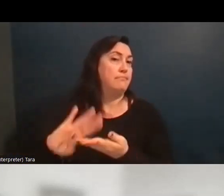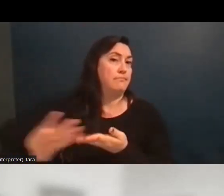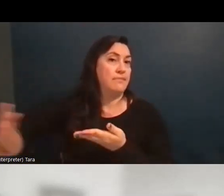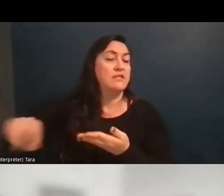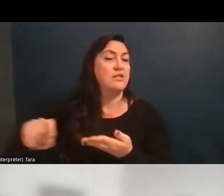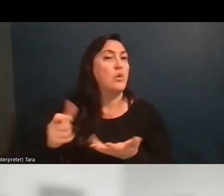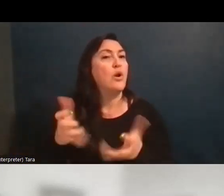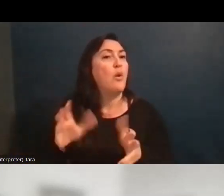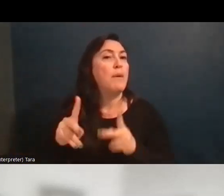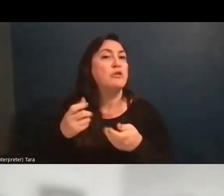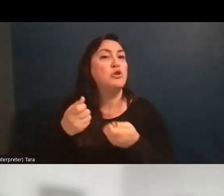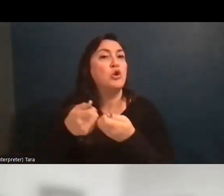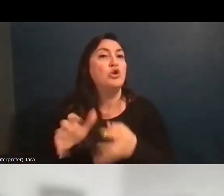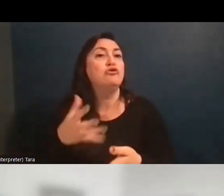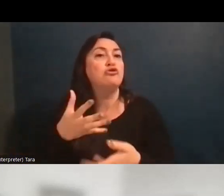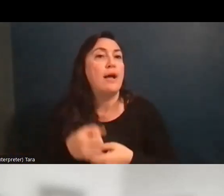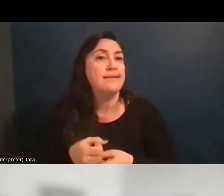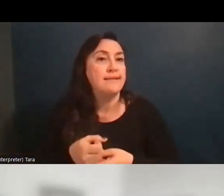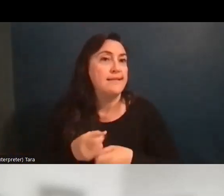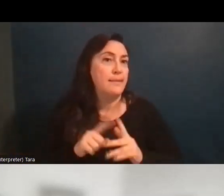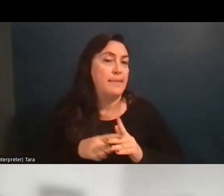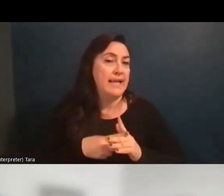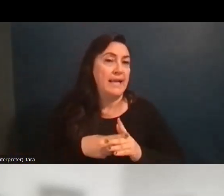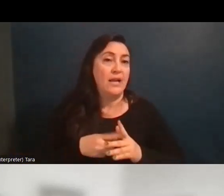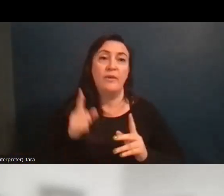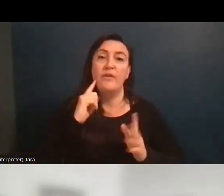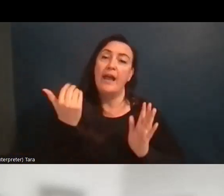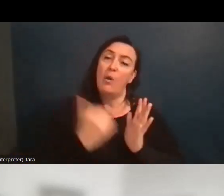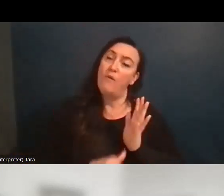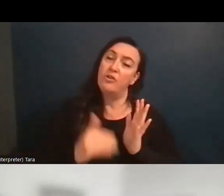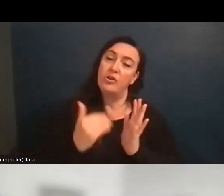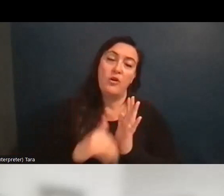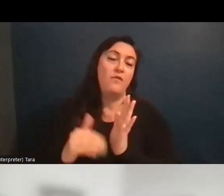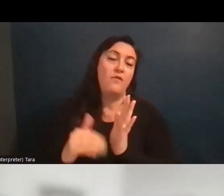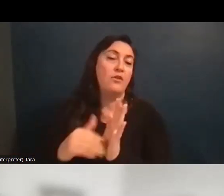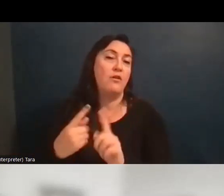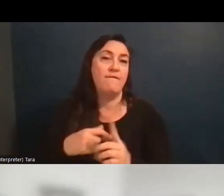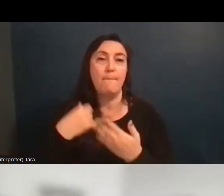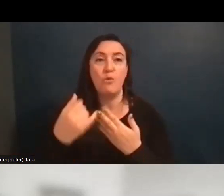We've heard that over and over from project directors at SAS